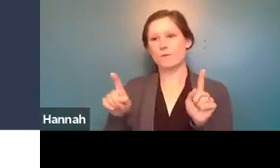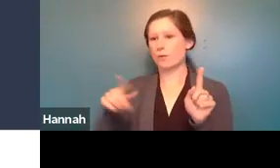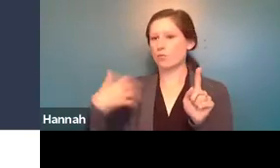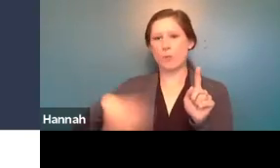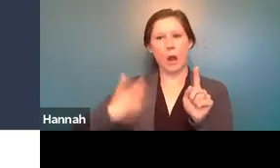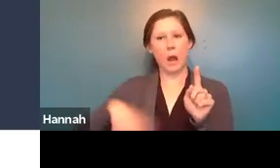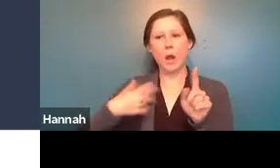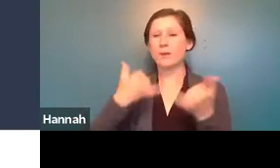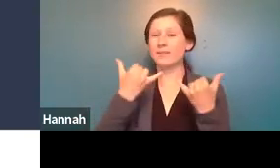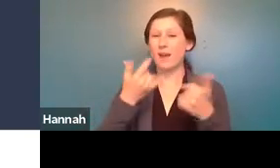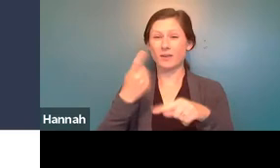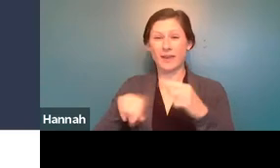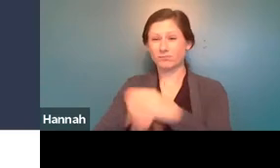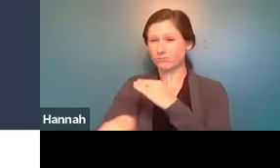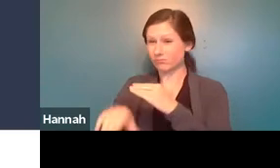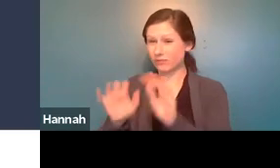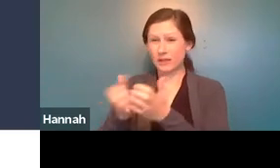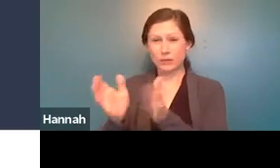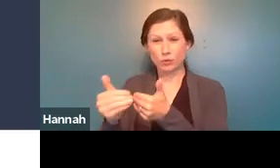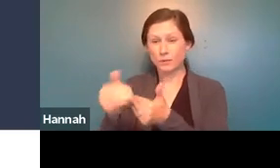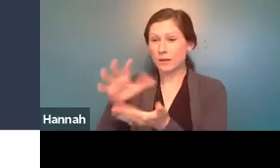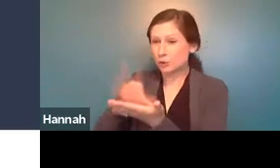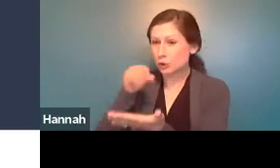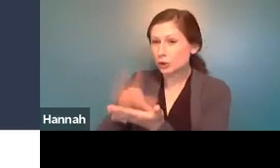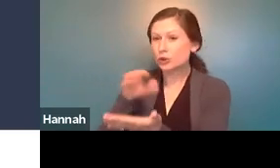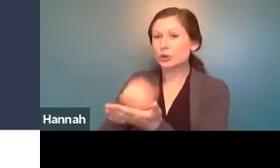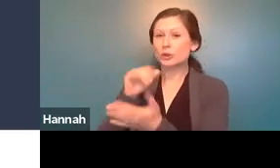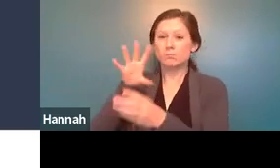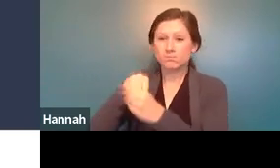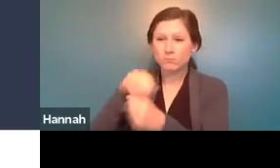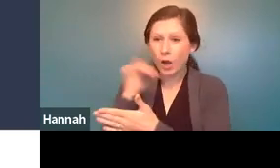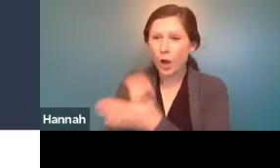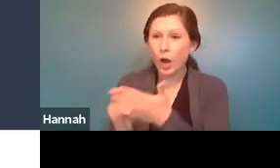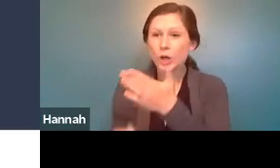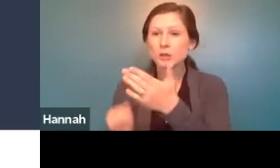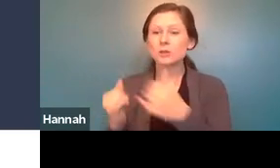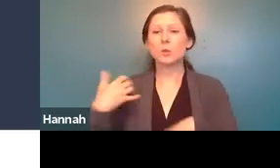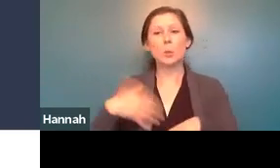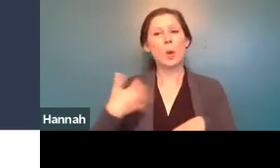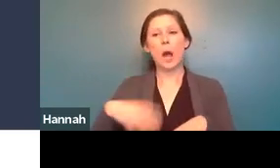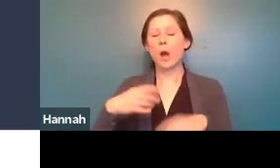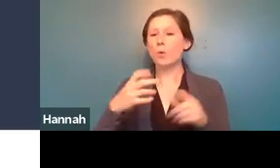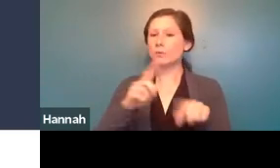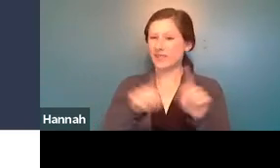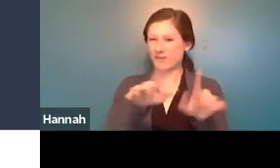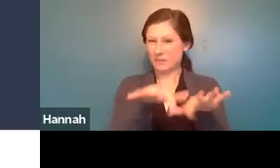the same space to learn and engage in art and are constantly in different spaces, Finding new ways to engage with